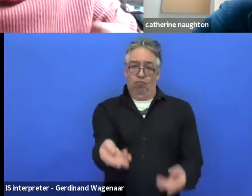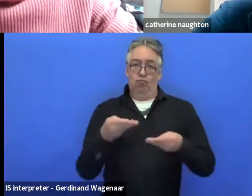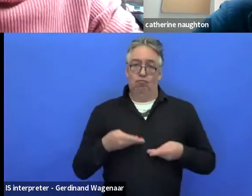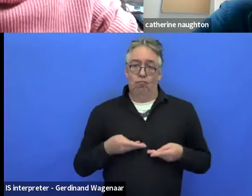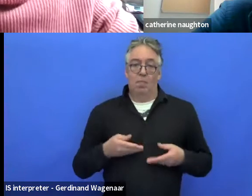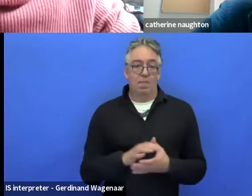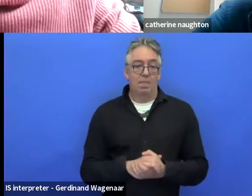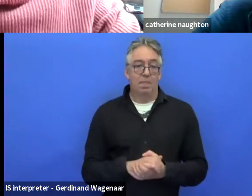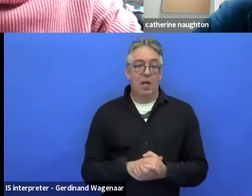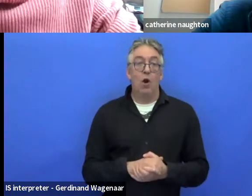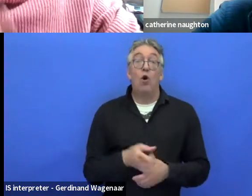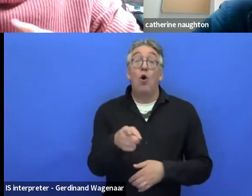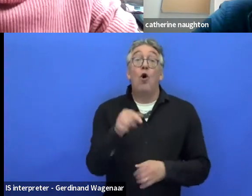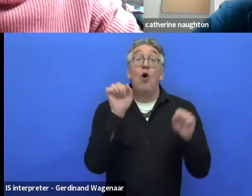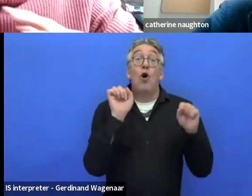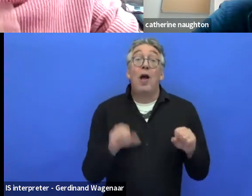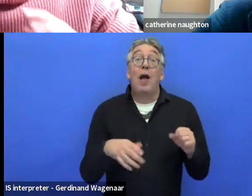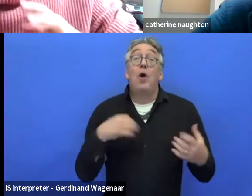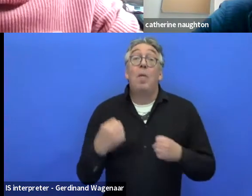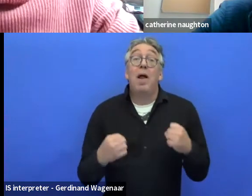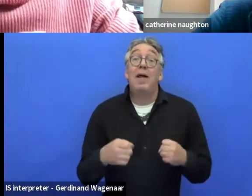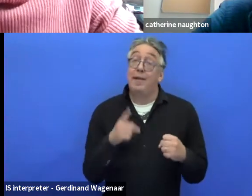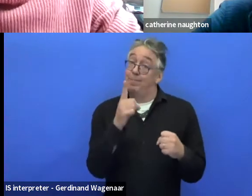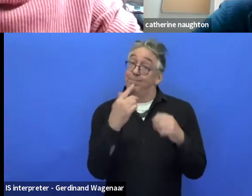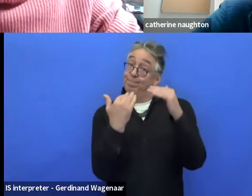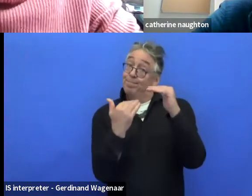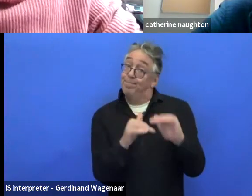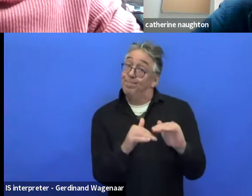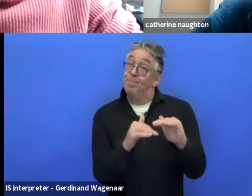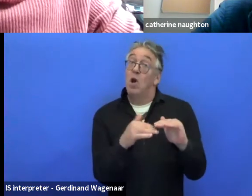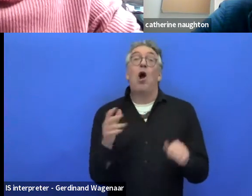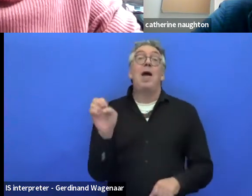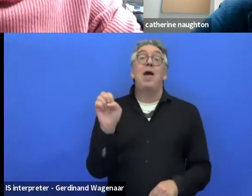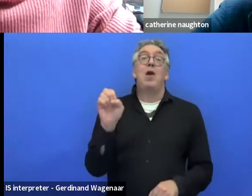This I underline. Commission, Parliament, etc., not national authorities.